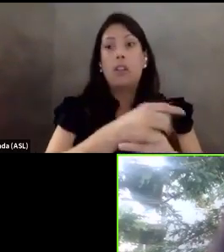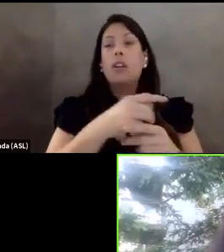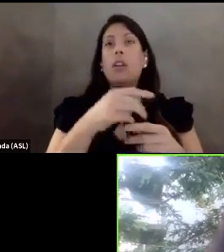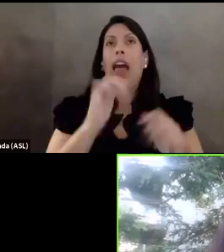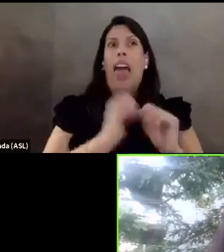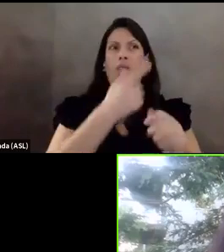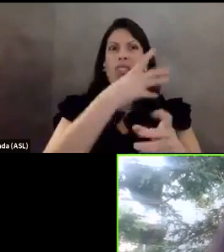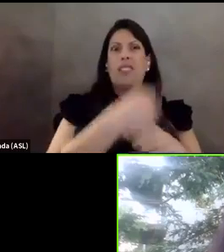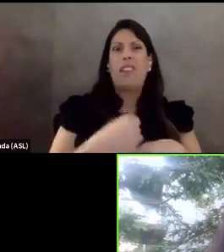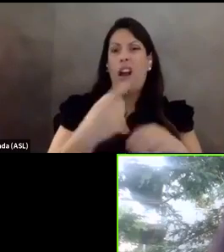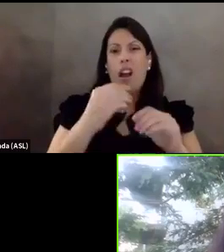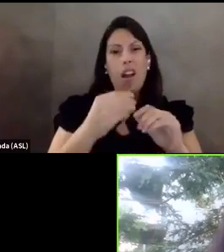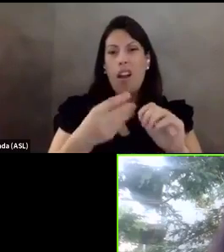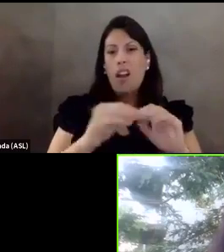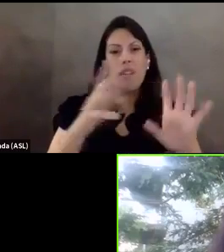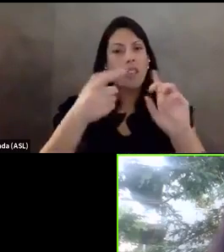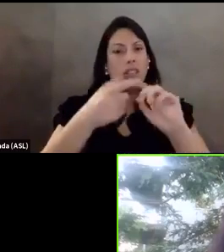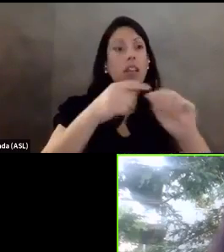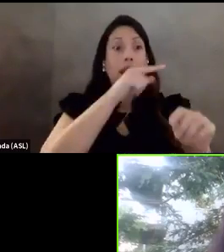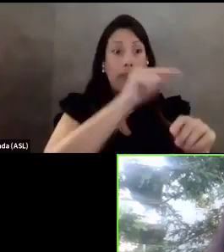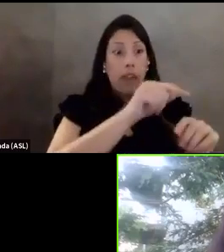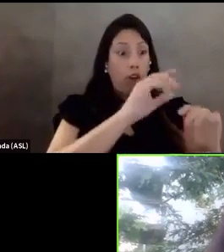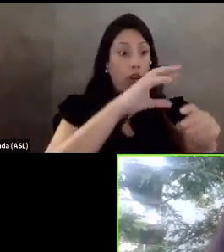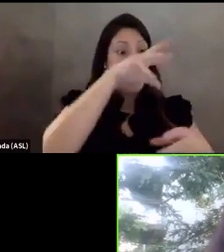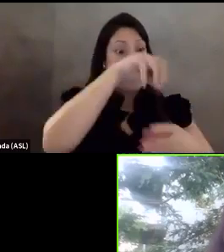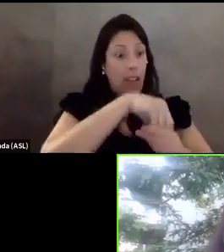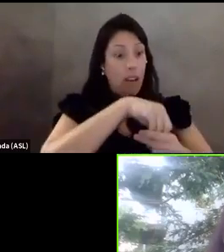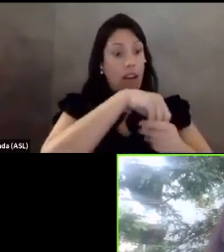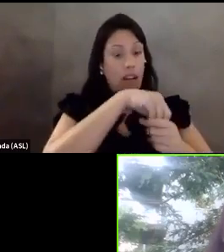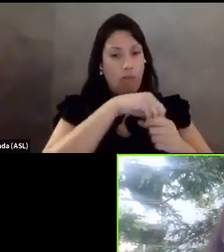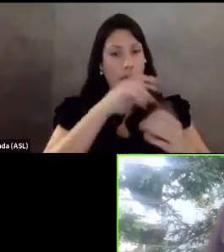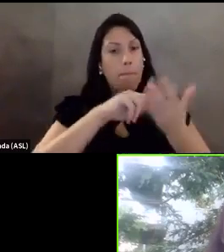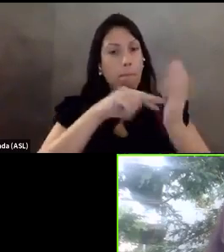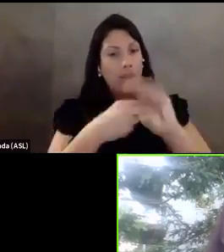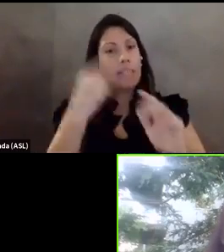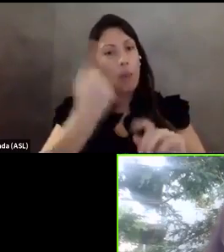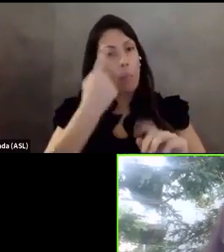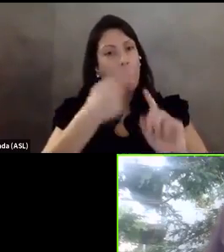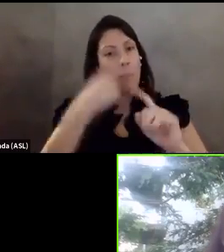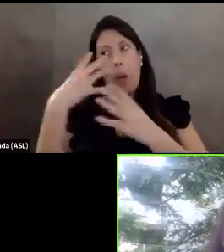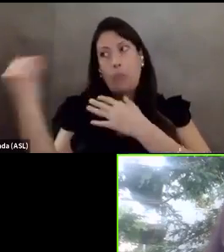congregate setting, COVID got into that setting somehow. And it's going to